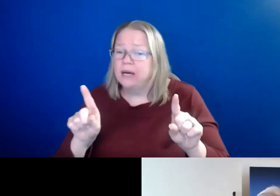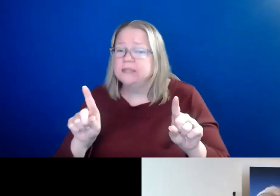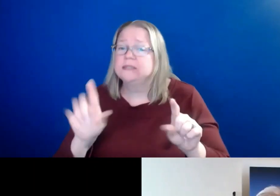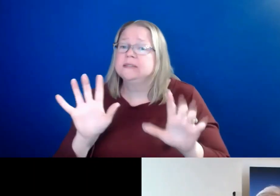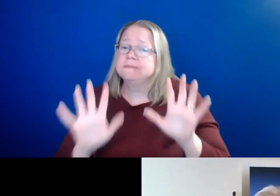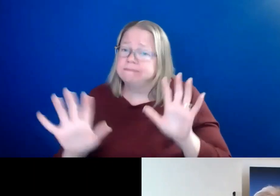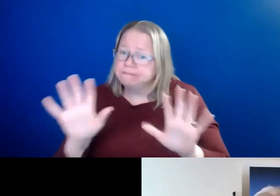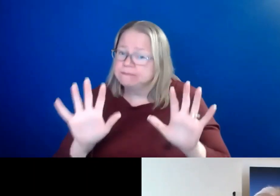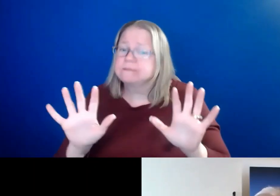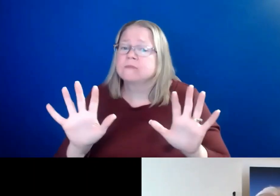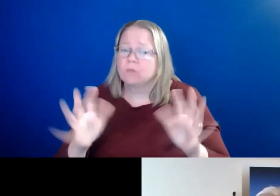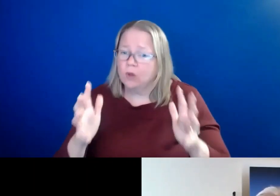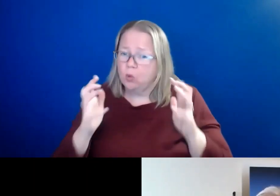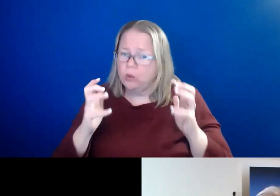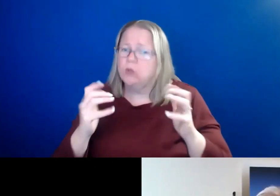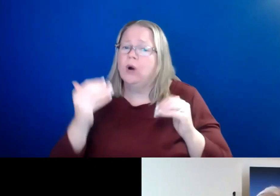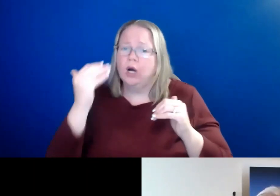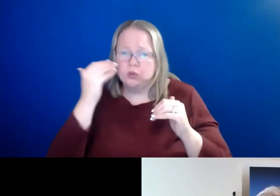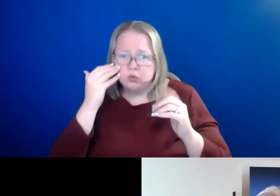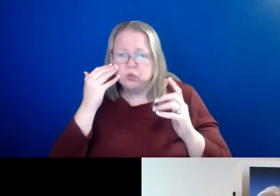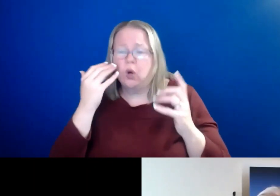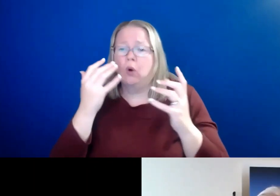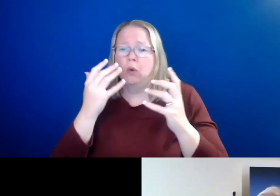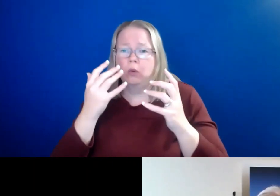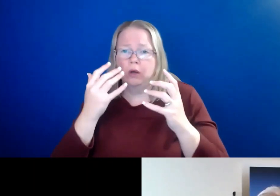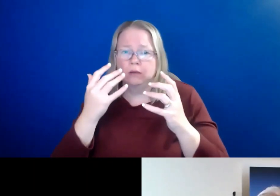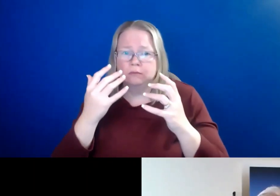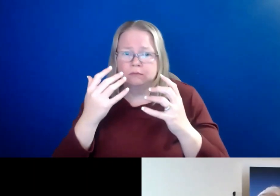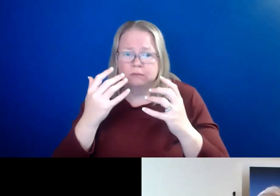13:00:47 like any play space meeting that if you sent to us